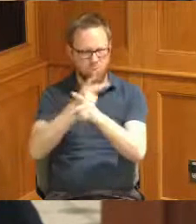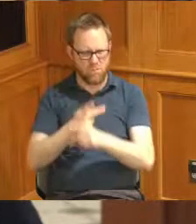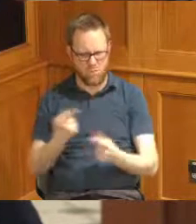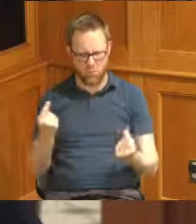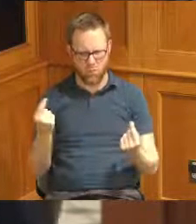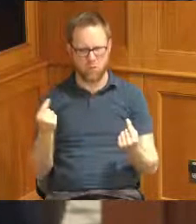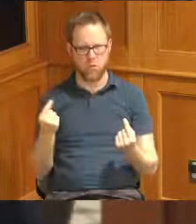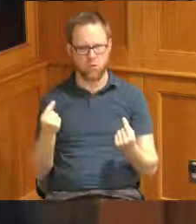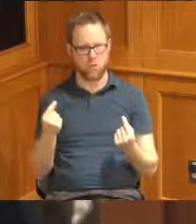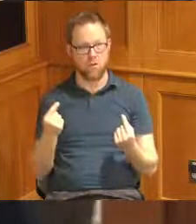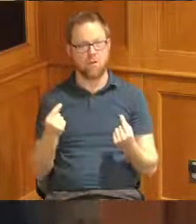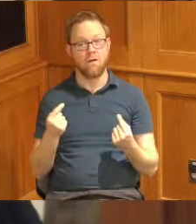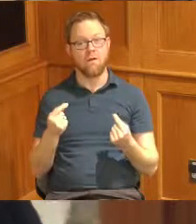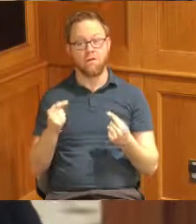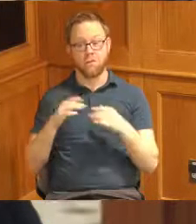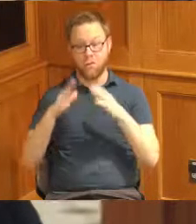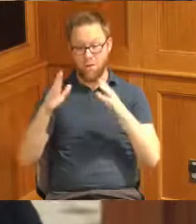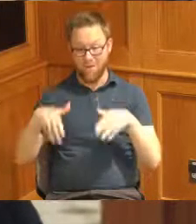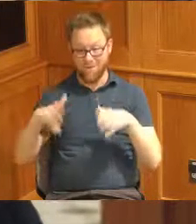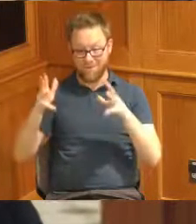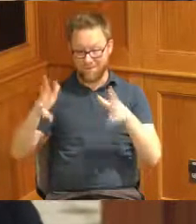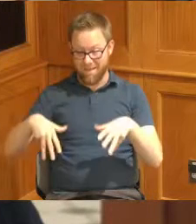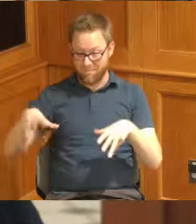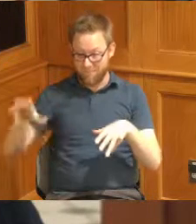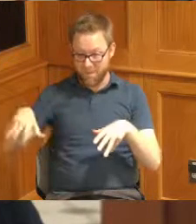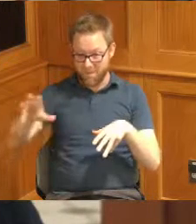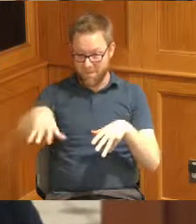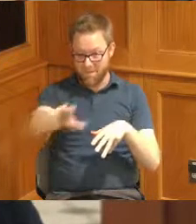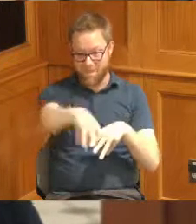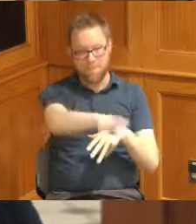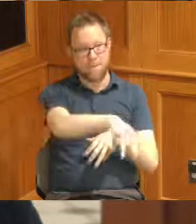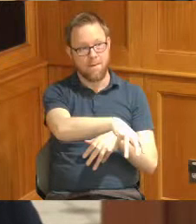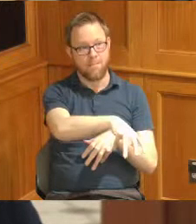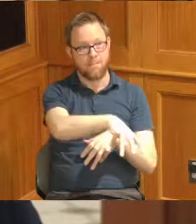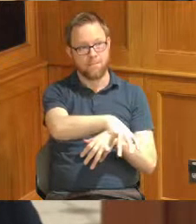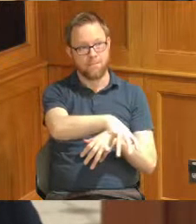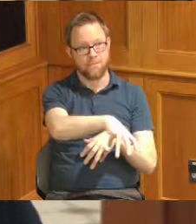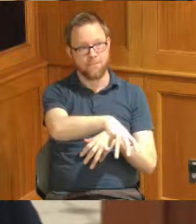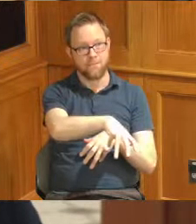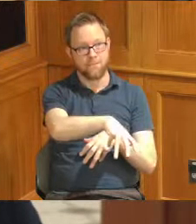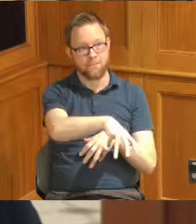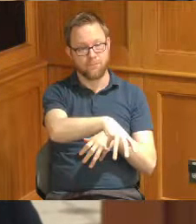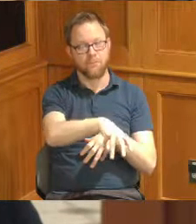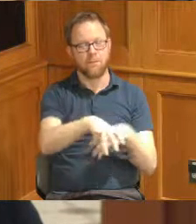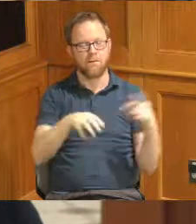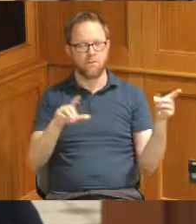remaining homes remaining Property Owners rules as Mr Ms Steve Degarisa indicated with still support